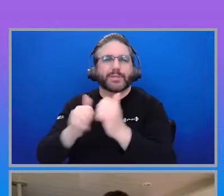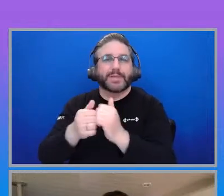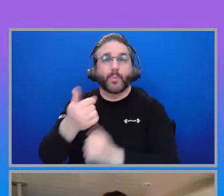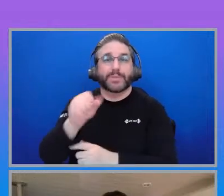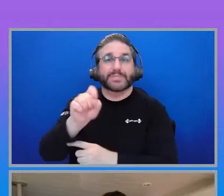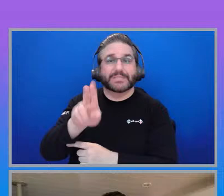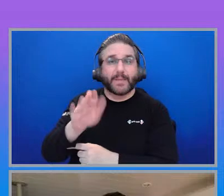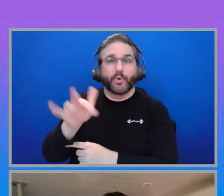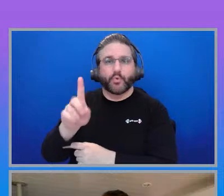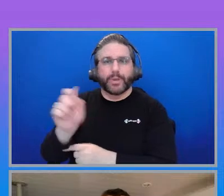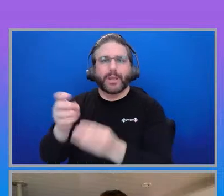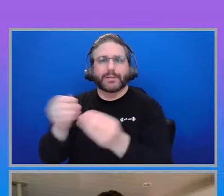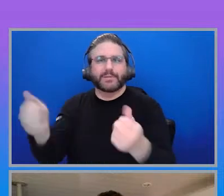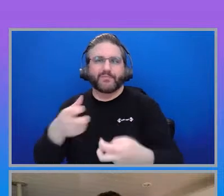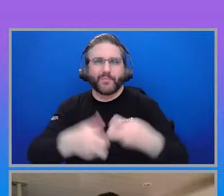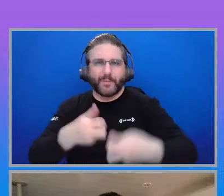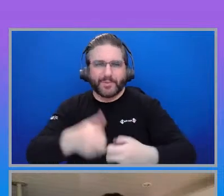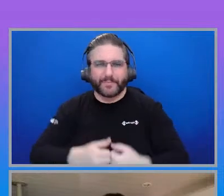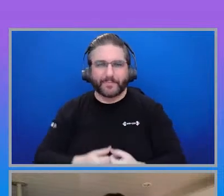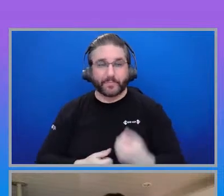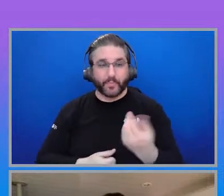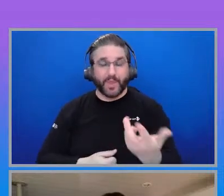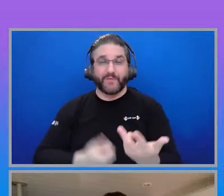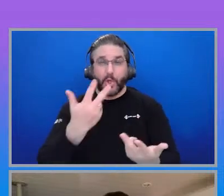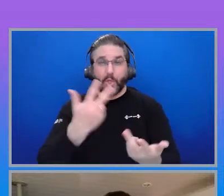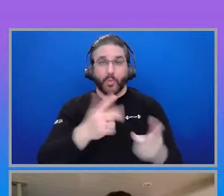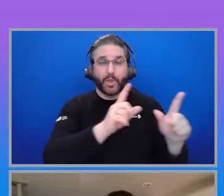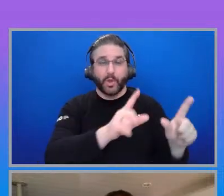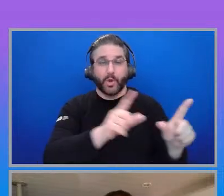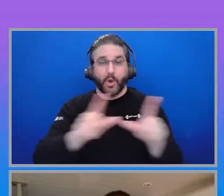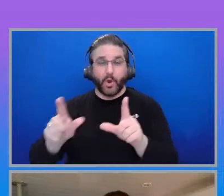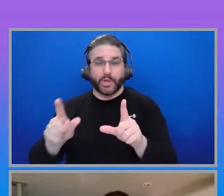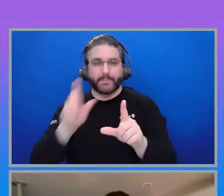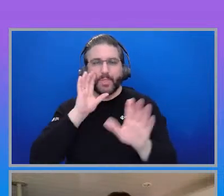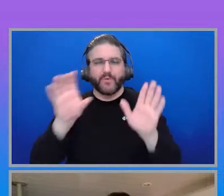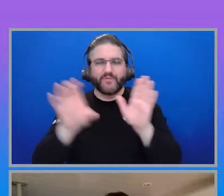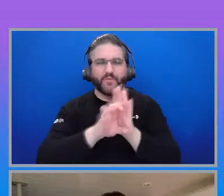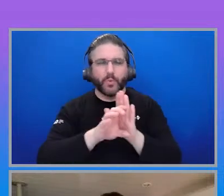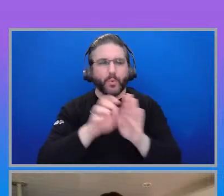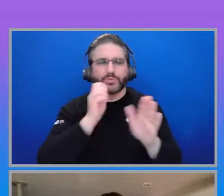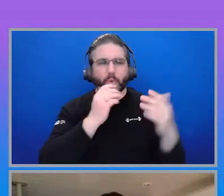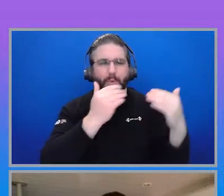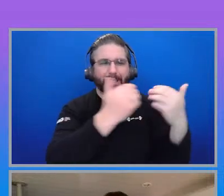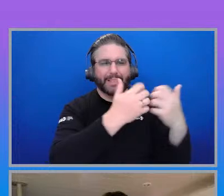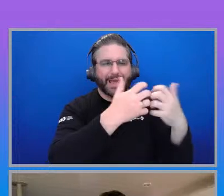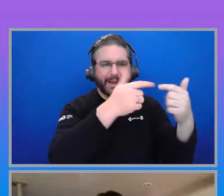solves. So here we have our three cards with footers that